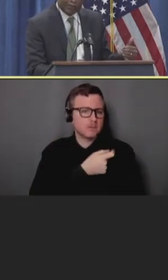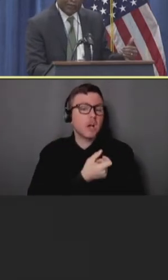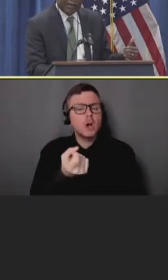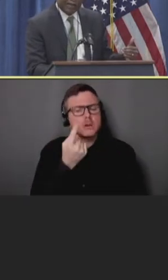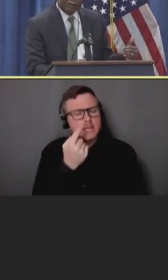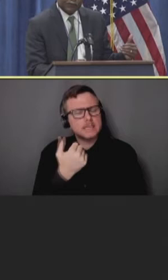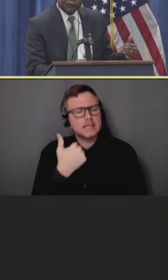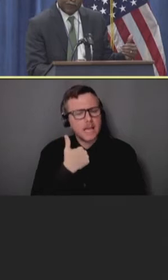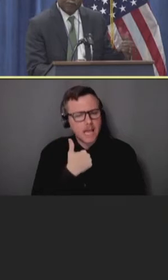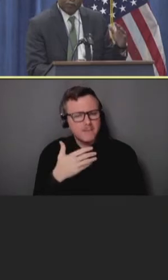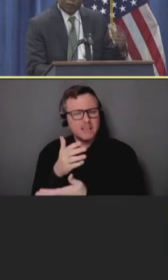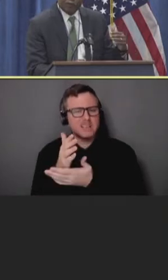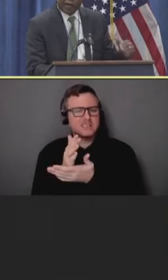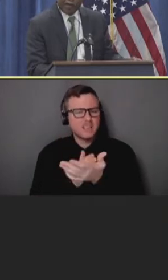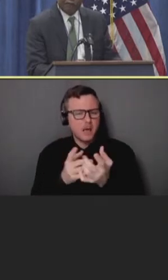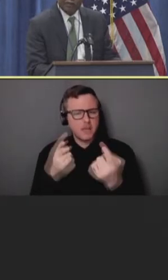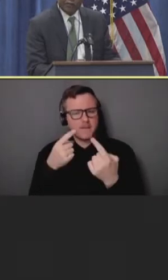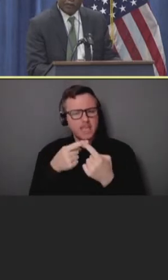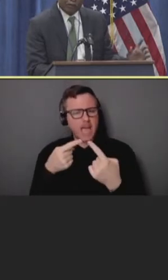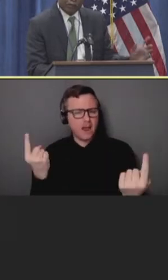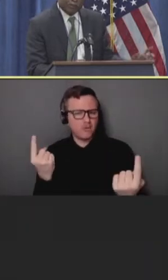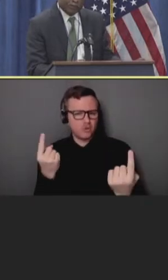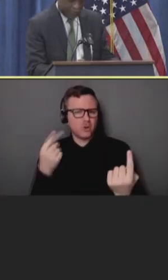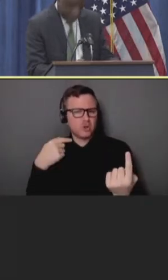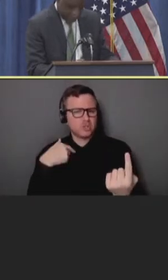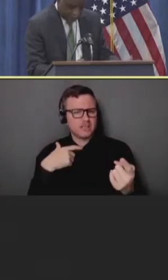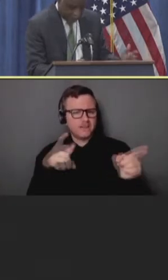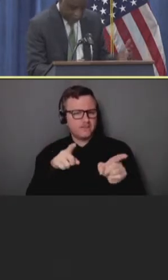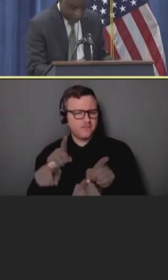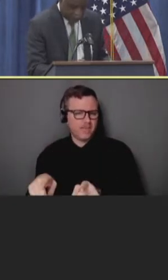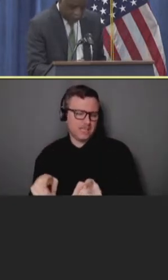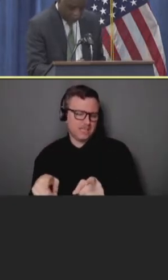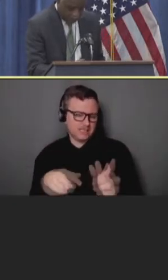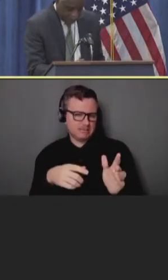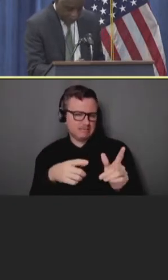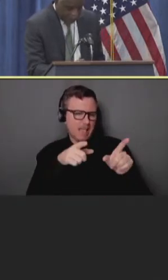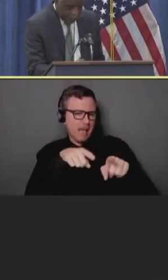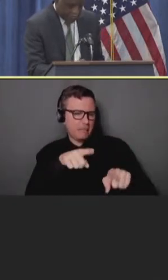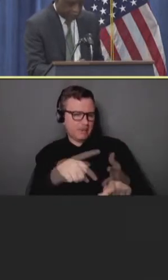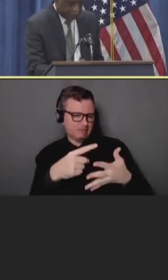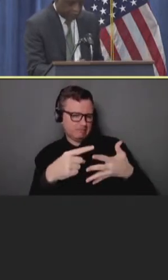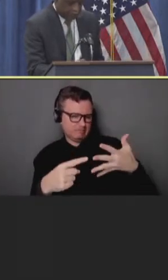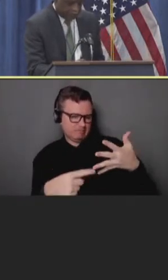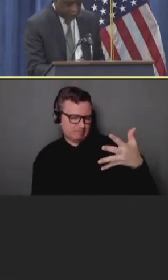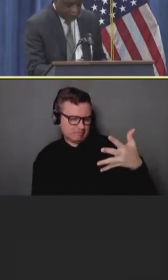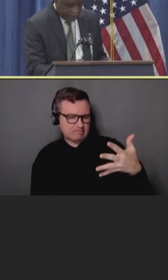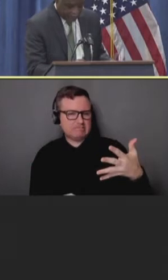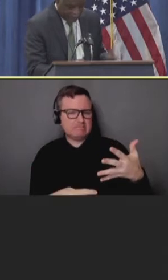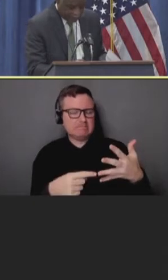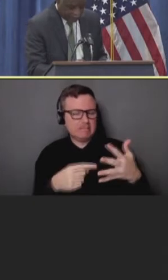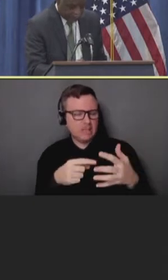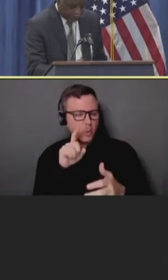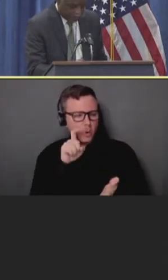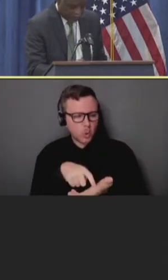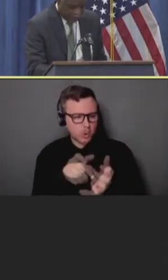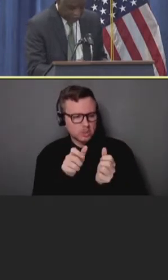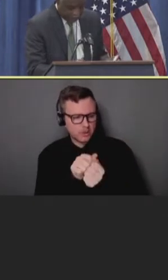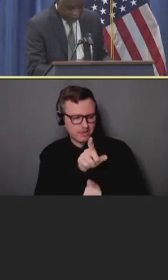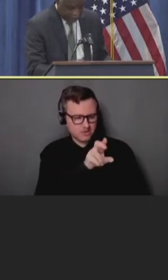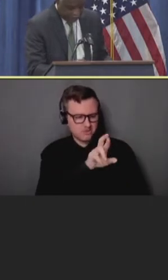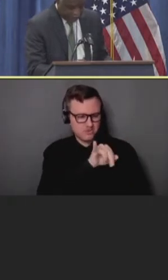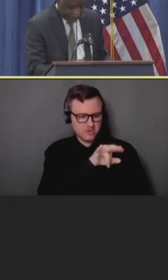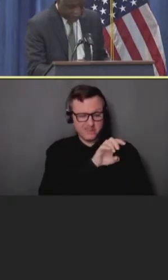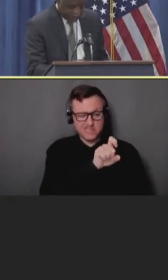of the adverse event profile that we would see or that we saw with the Dryvax vaccine.